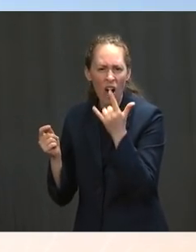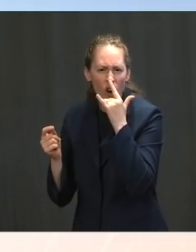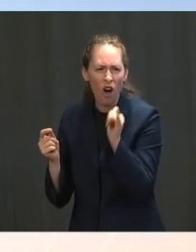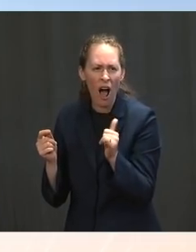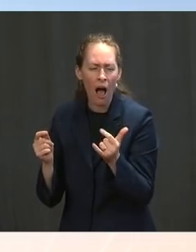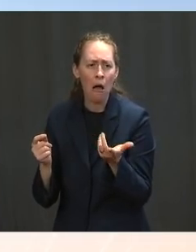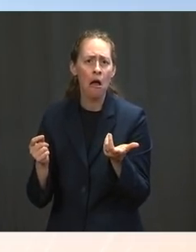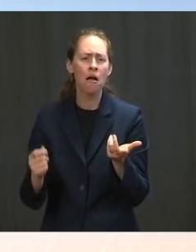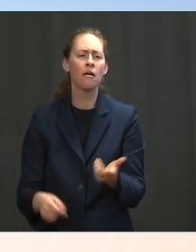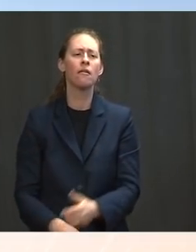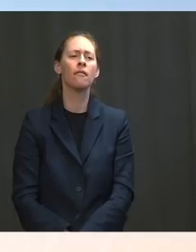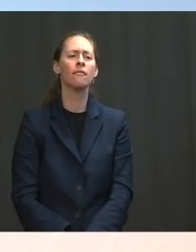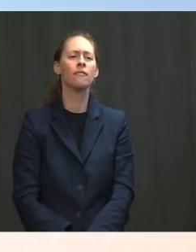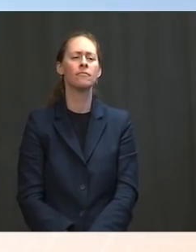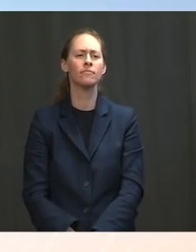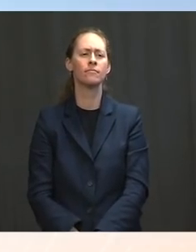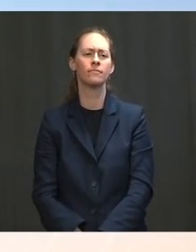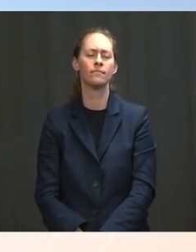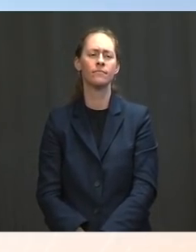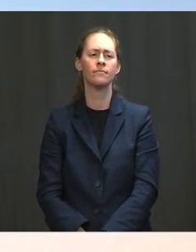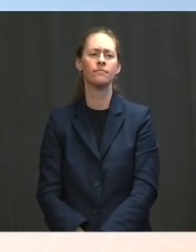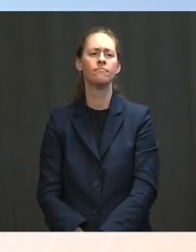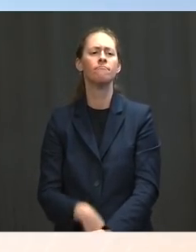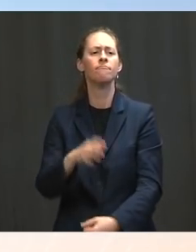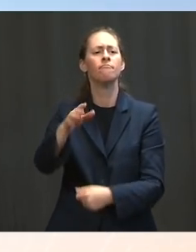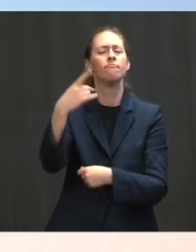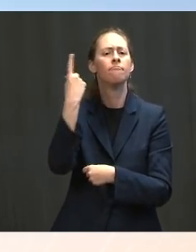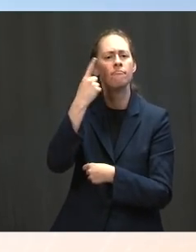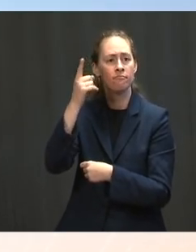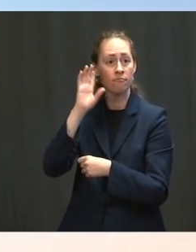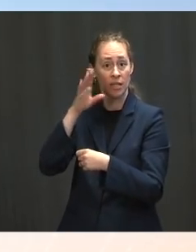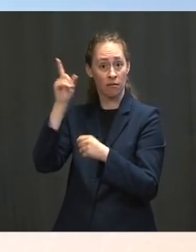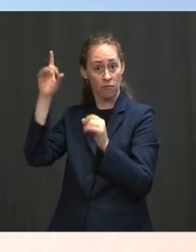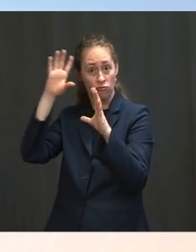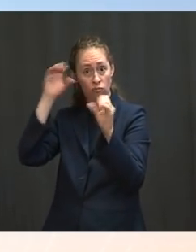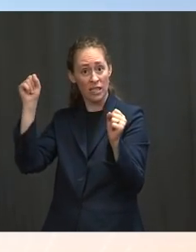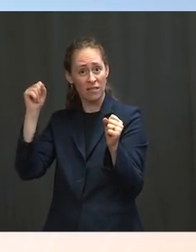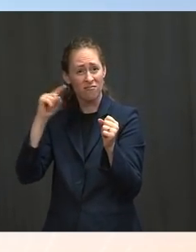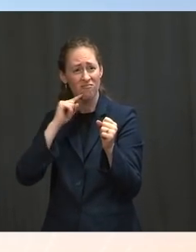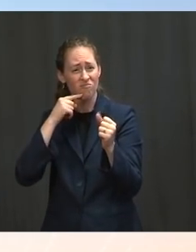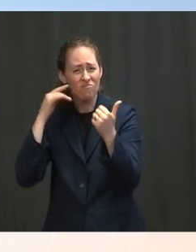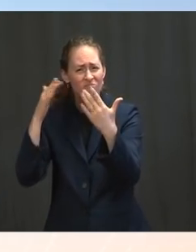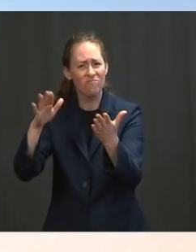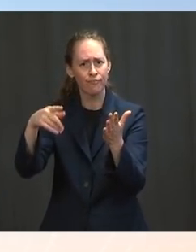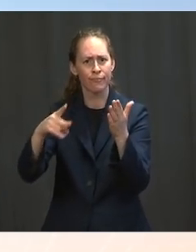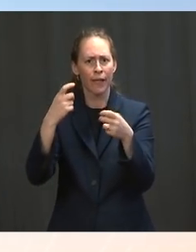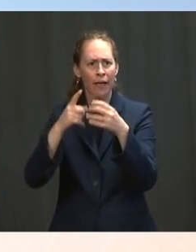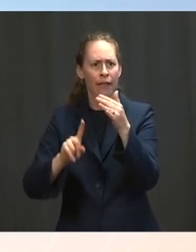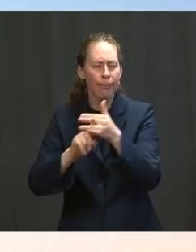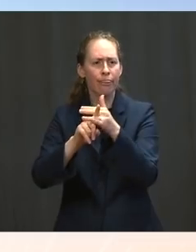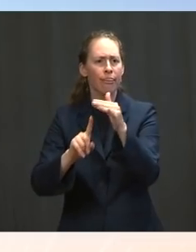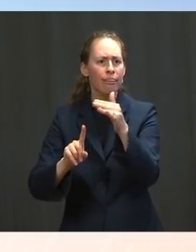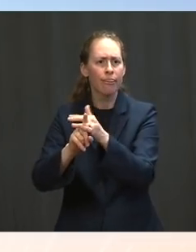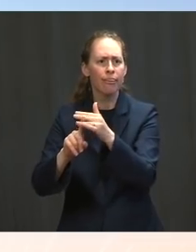and is he likely to address the issue of those who are questioning whether a booster shot is appropriate with the Delta variant?